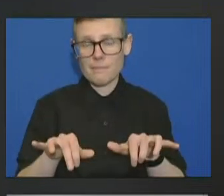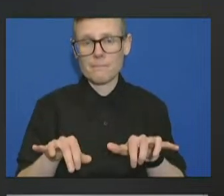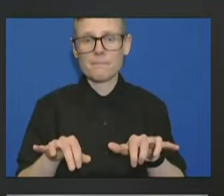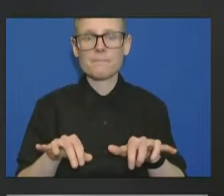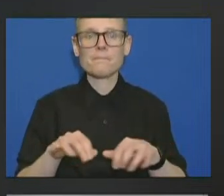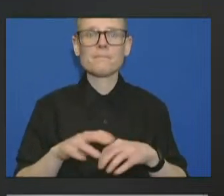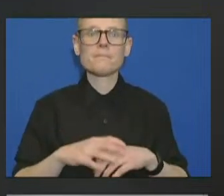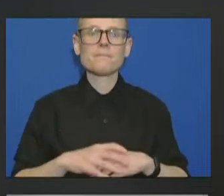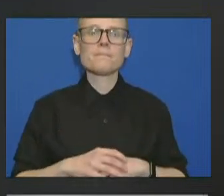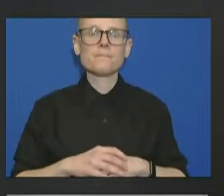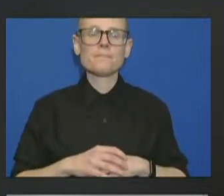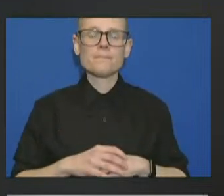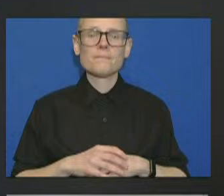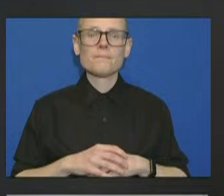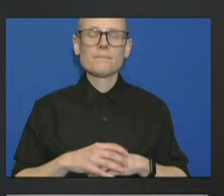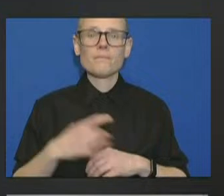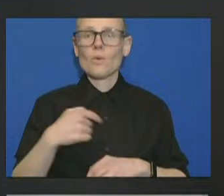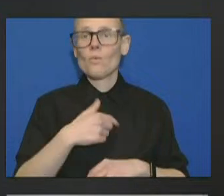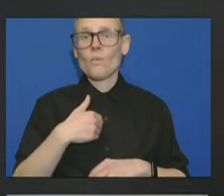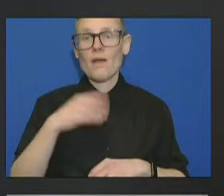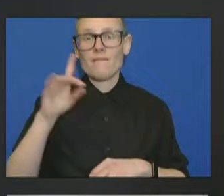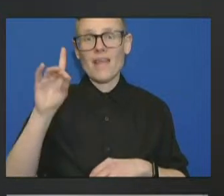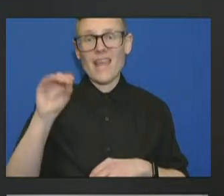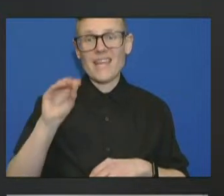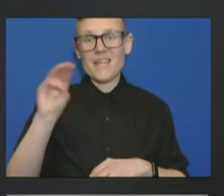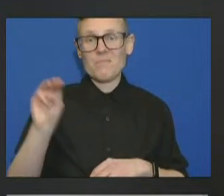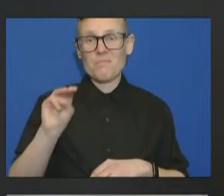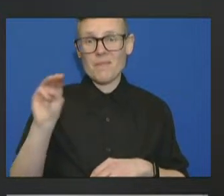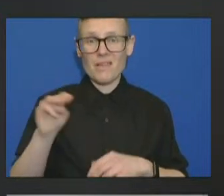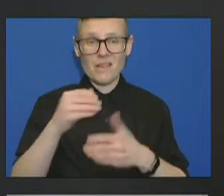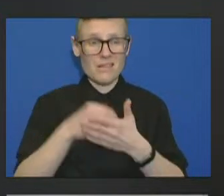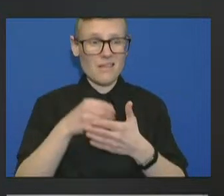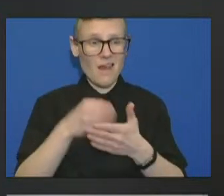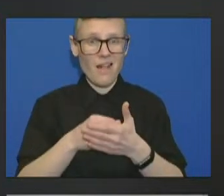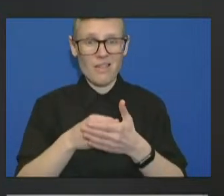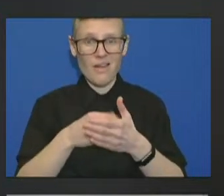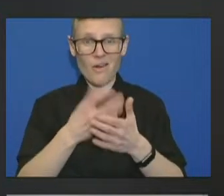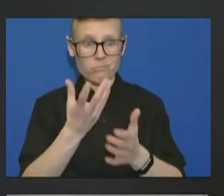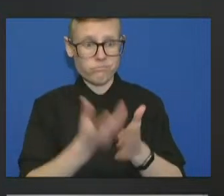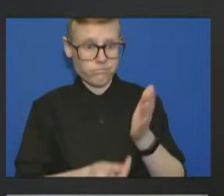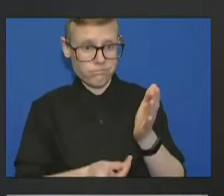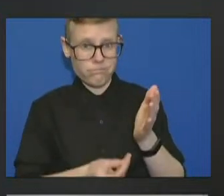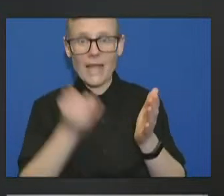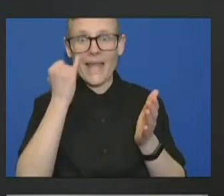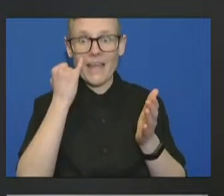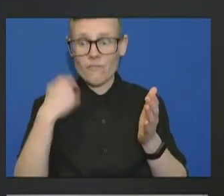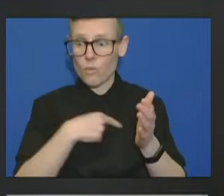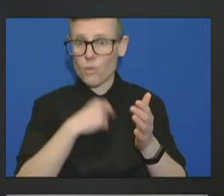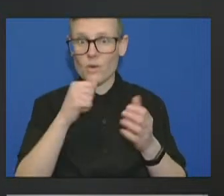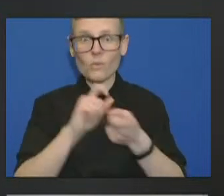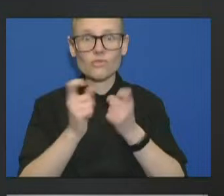self-funded insurance system and